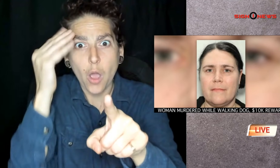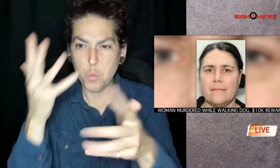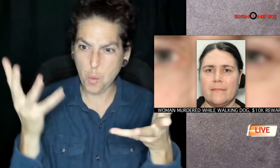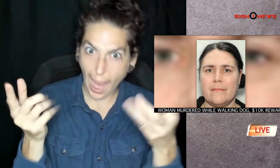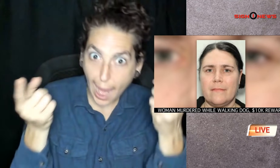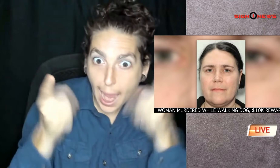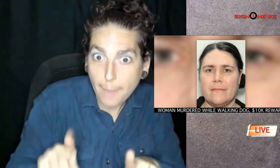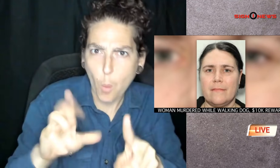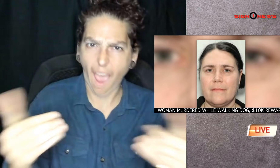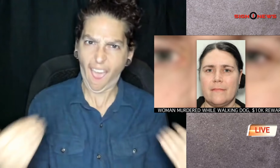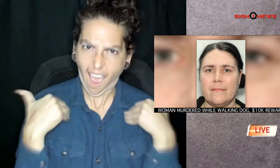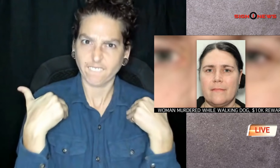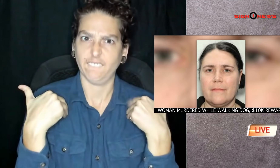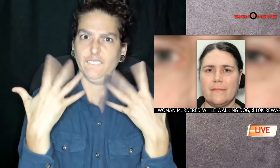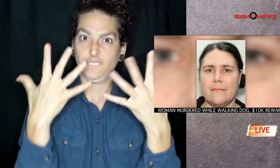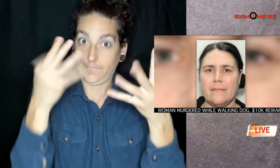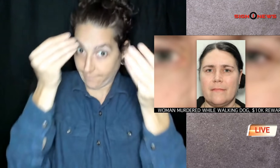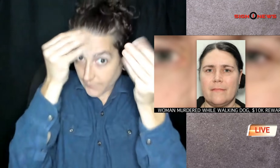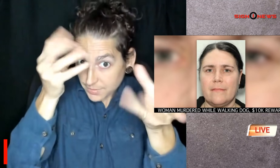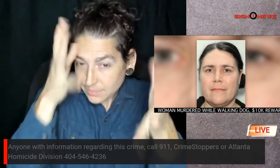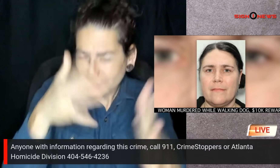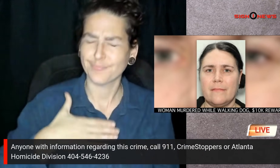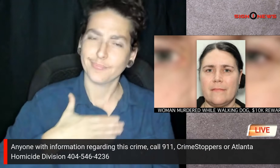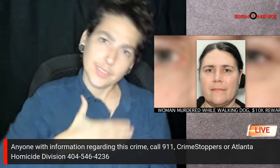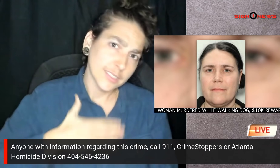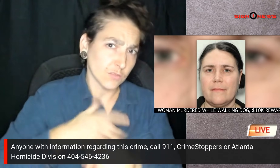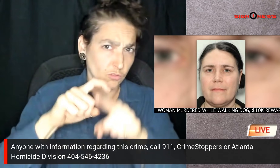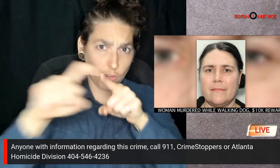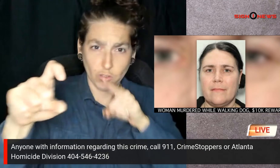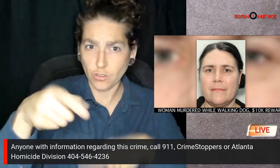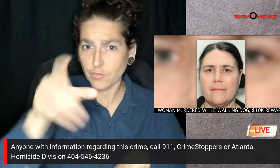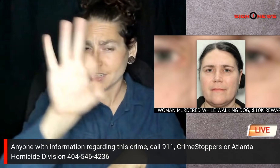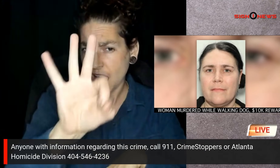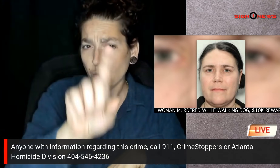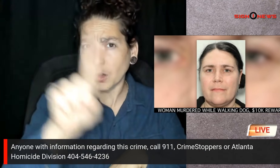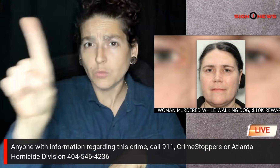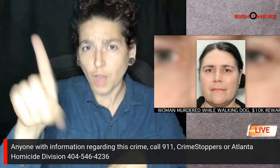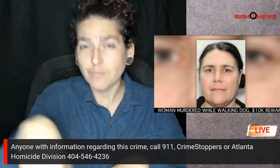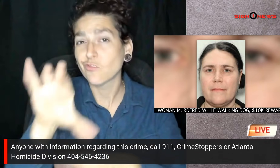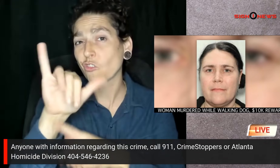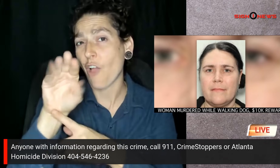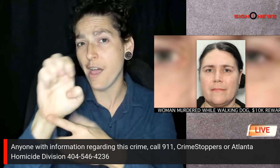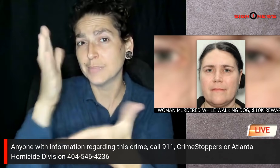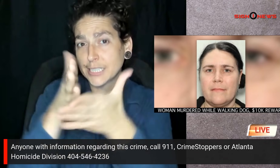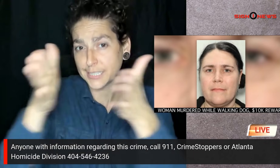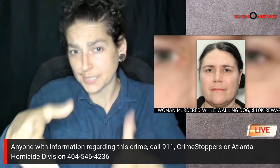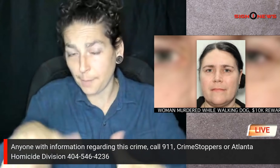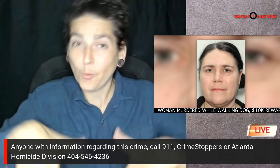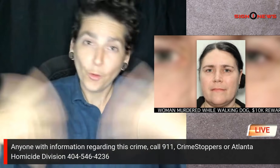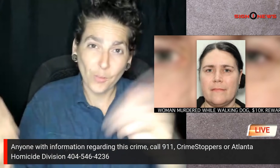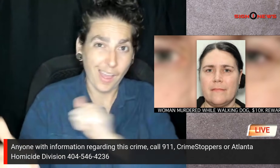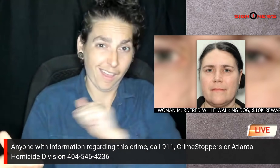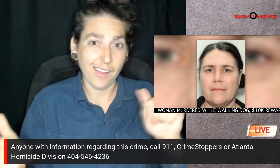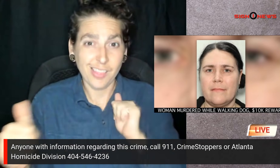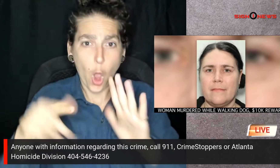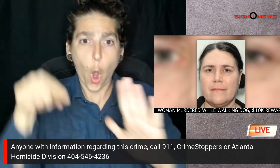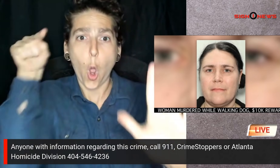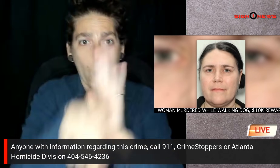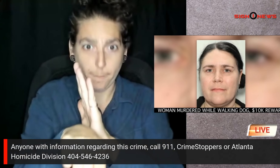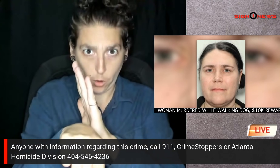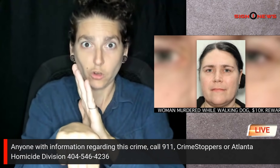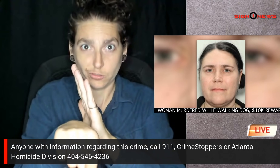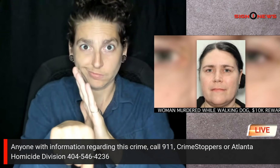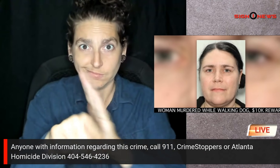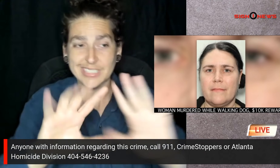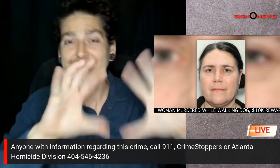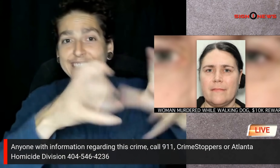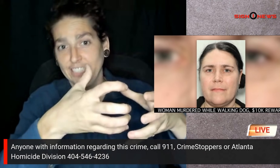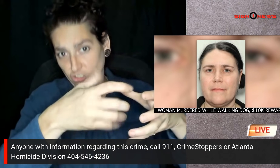anyone with information is asked to call 911 crimestoppers or Atlanta homicide division